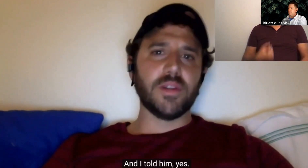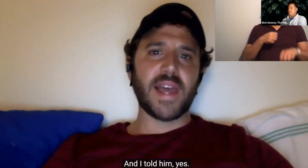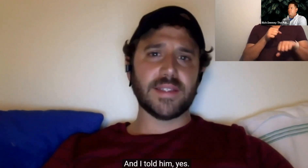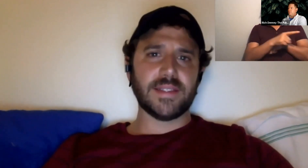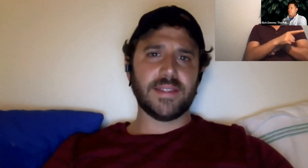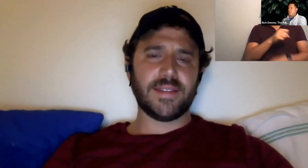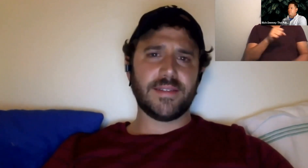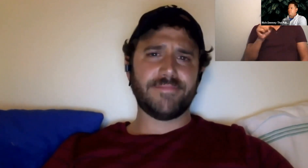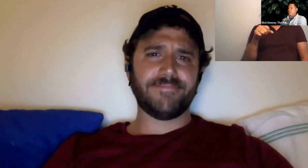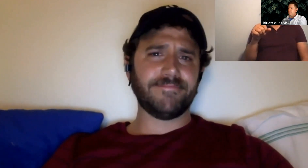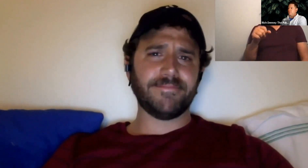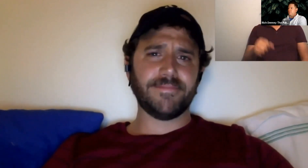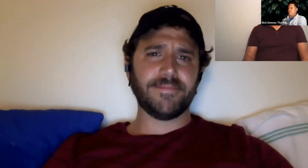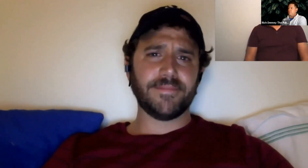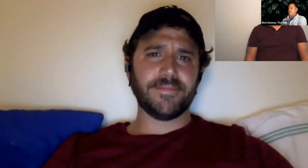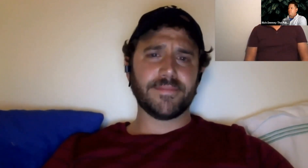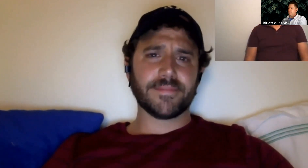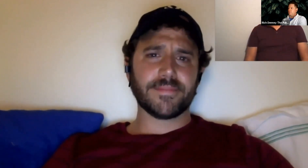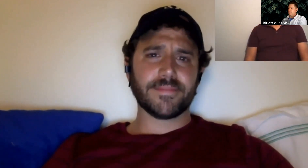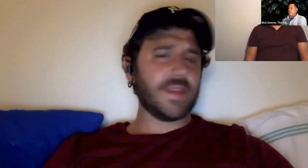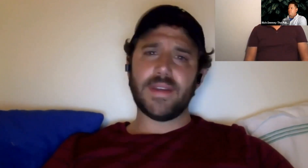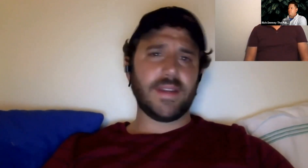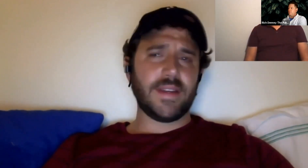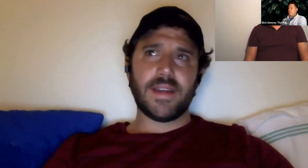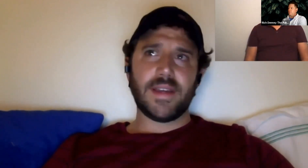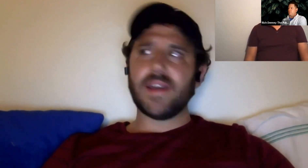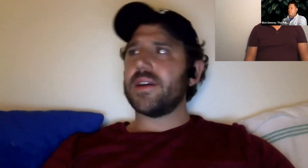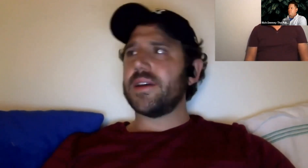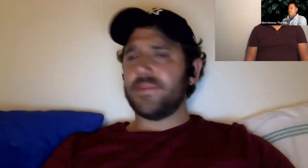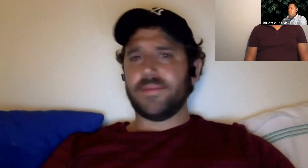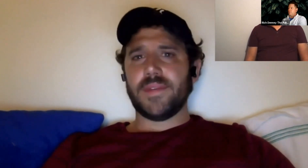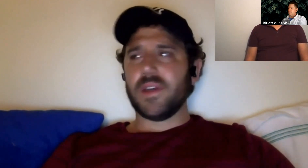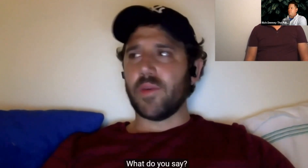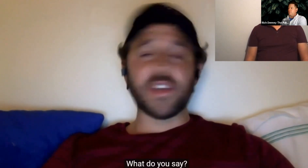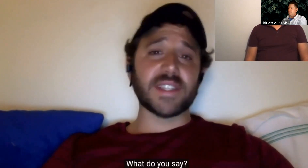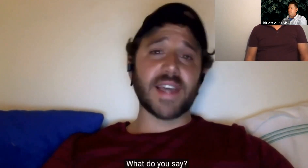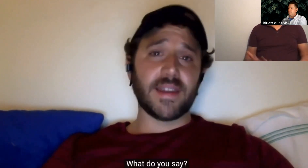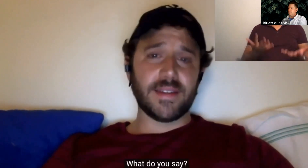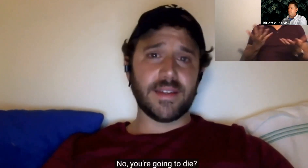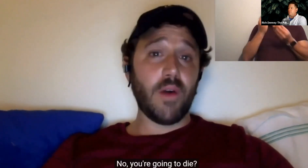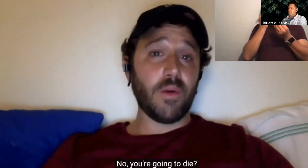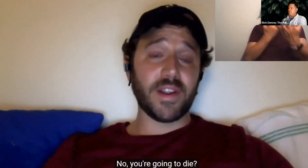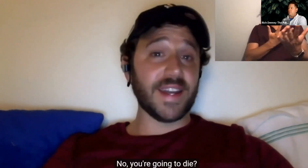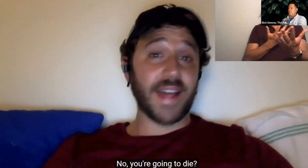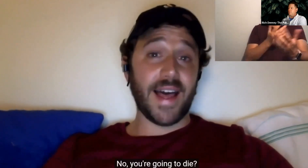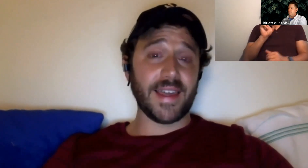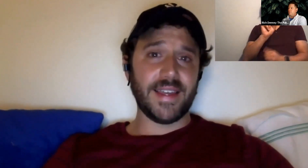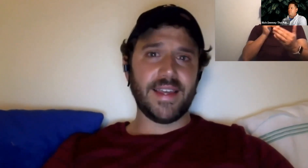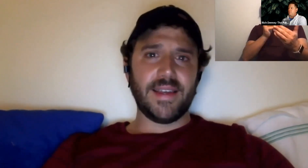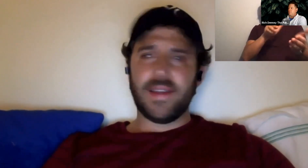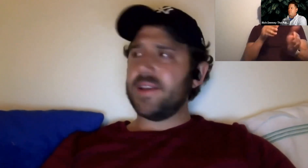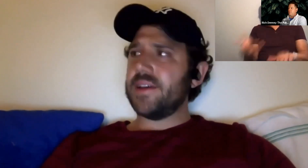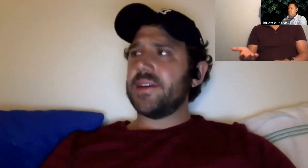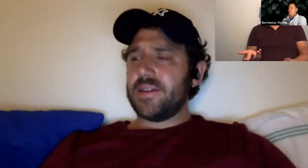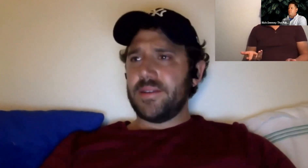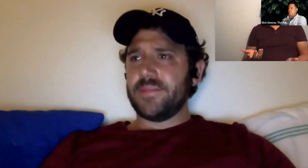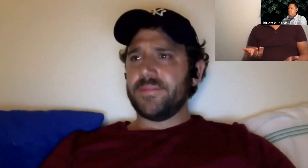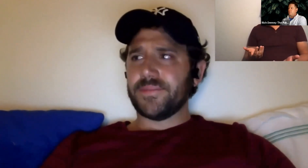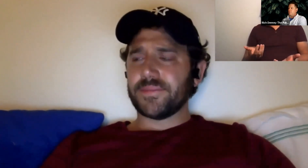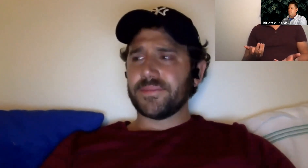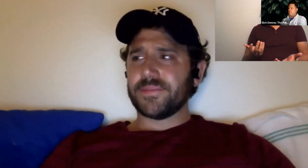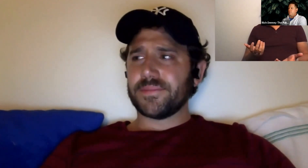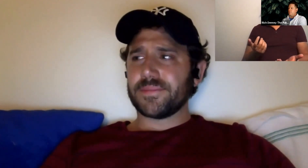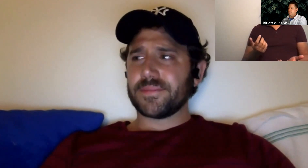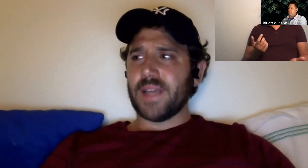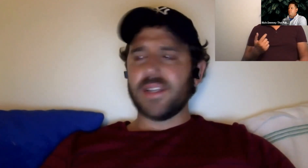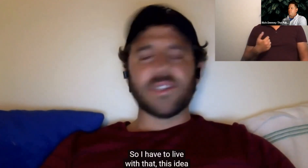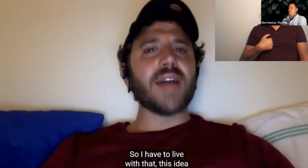yes. What do you say? "No, you're gonna die?" So I have to